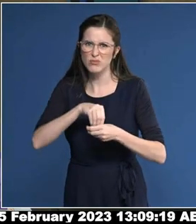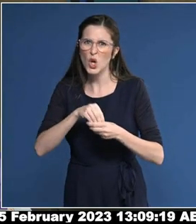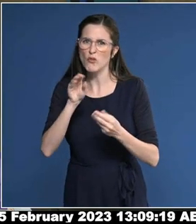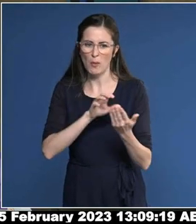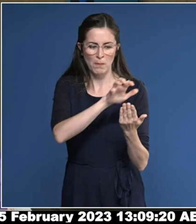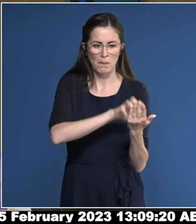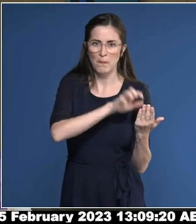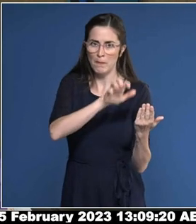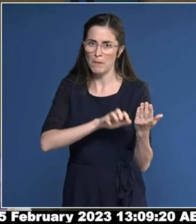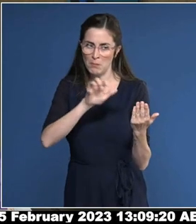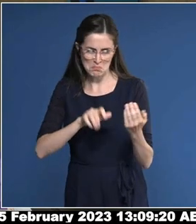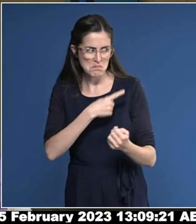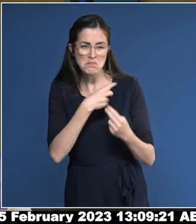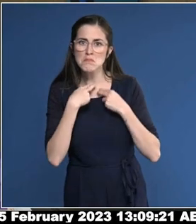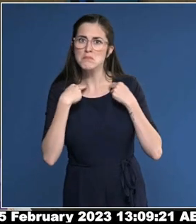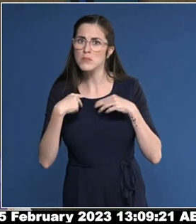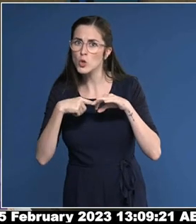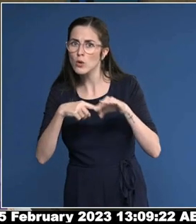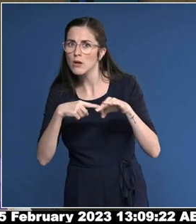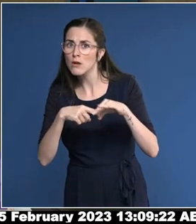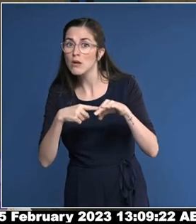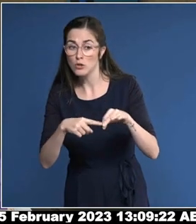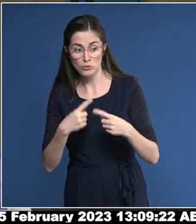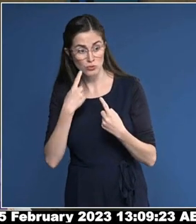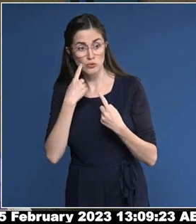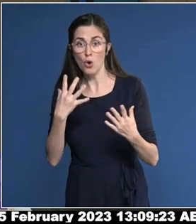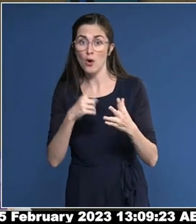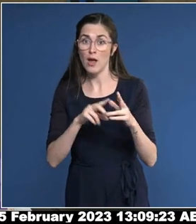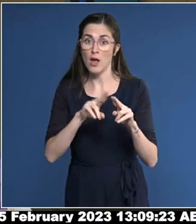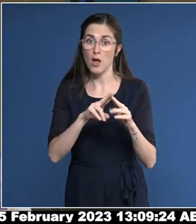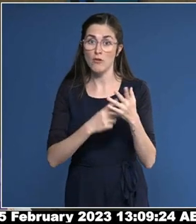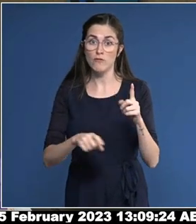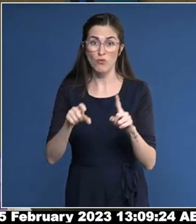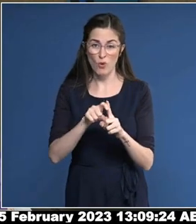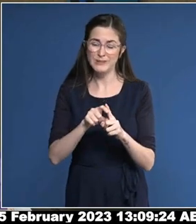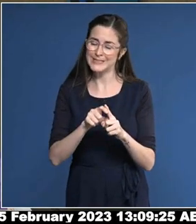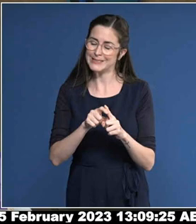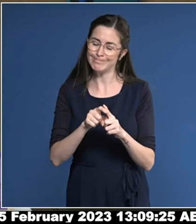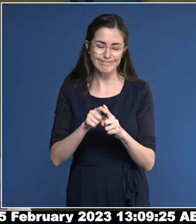demonstrate that Afford was, in fact, a deeply dysfunctional organisation and that